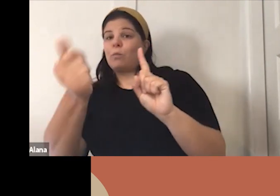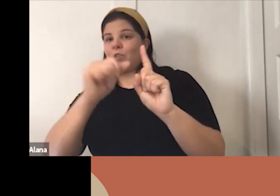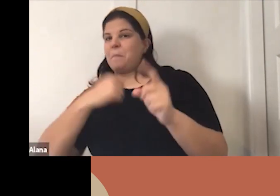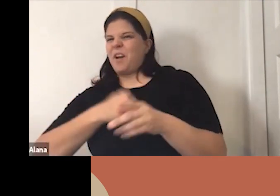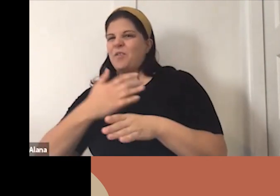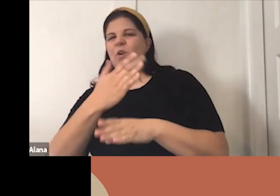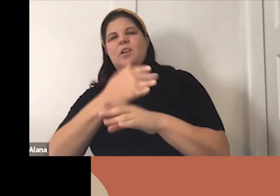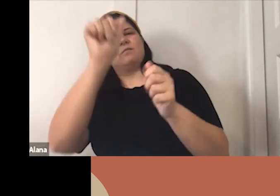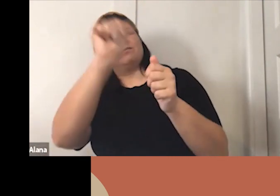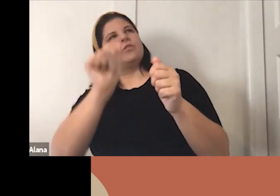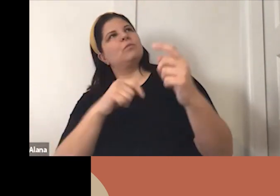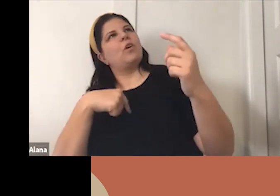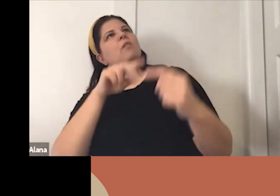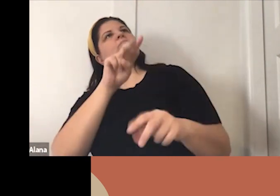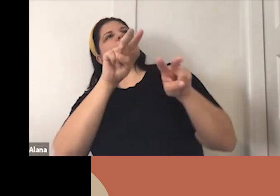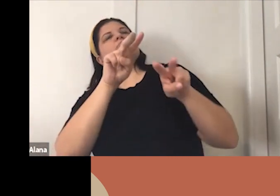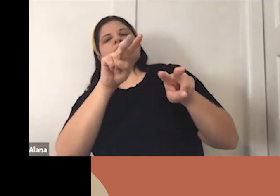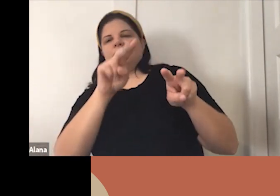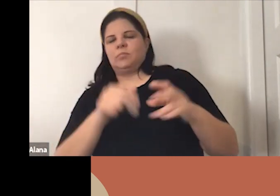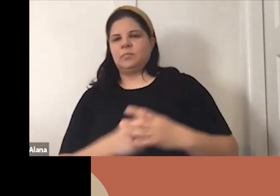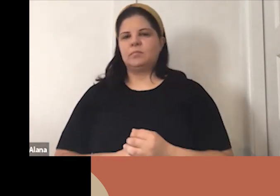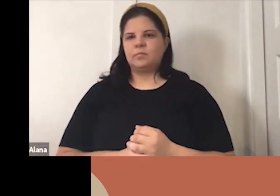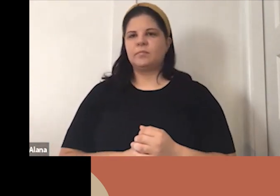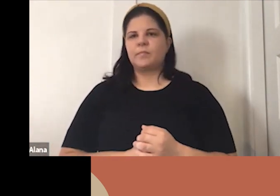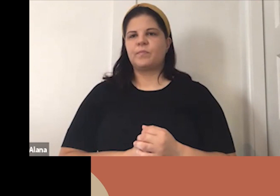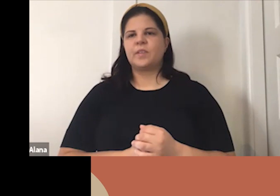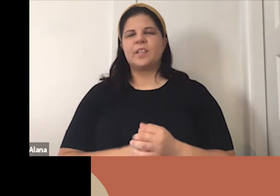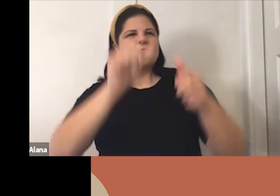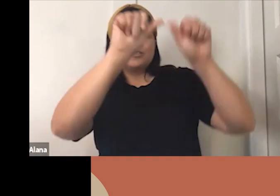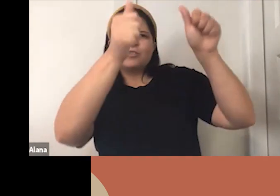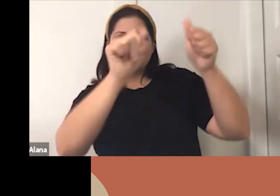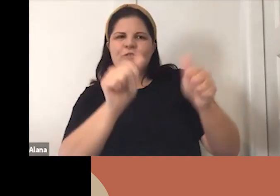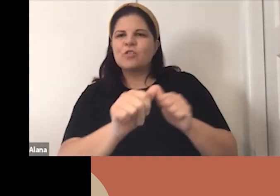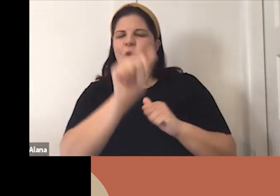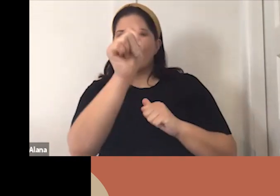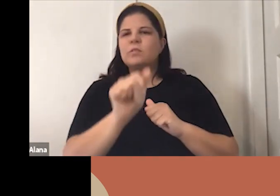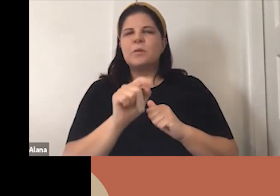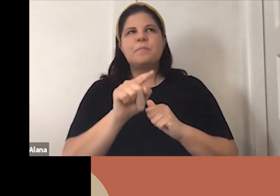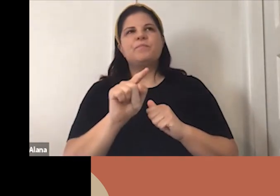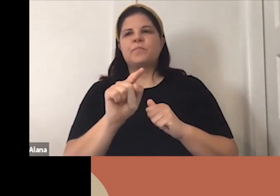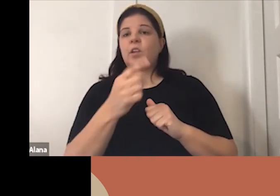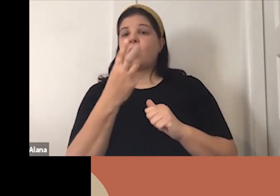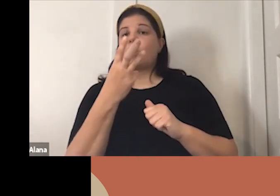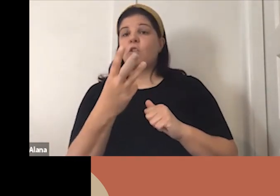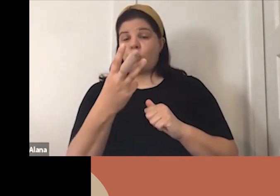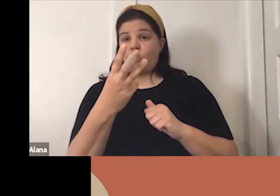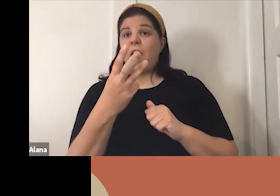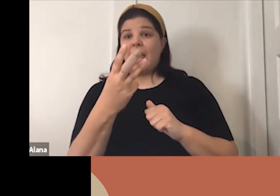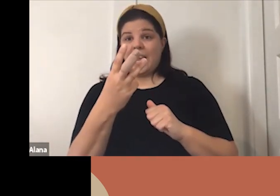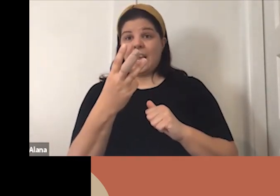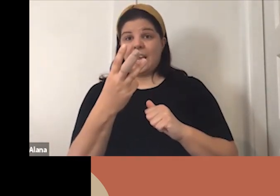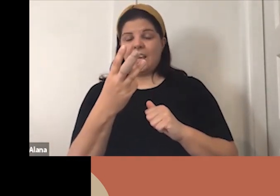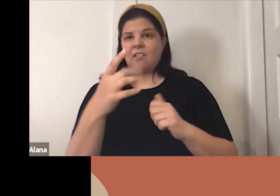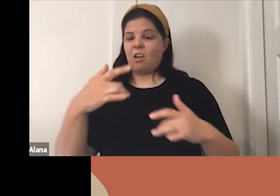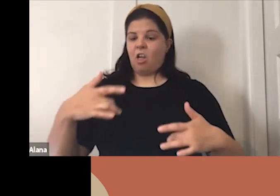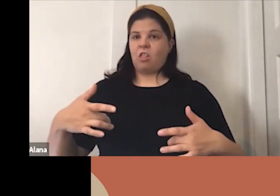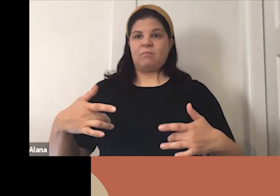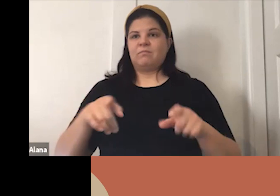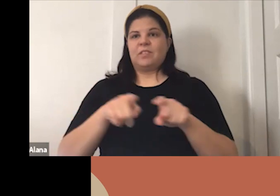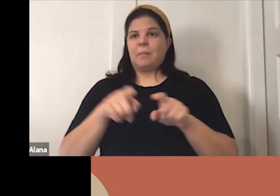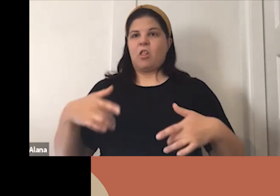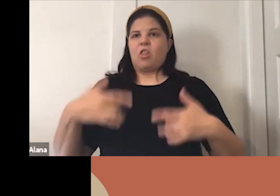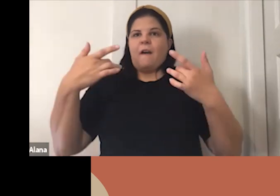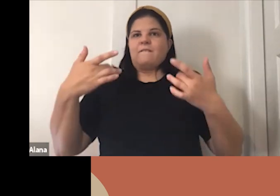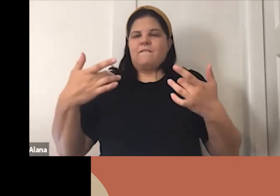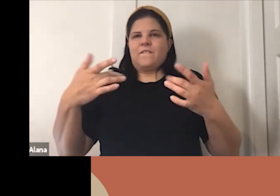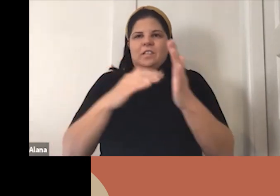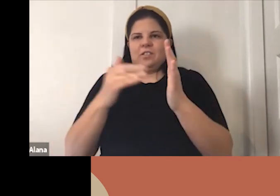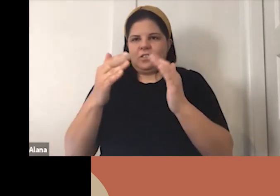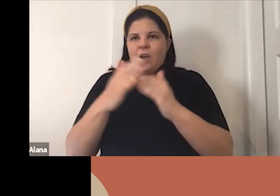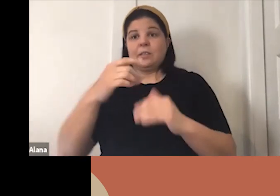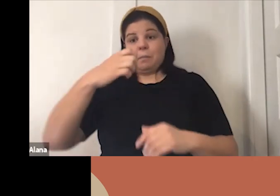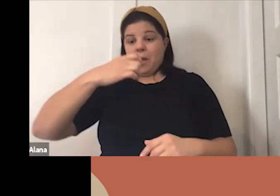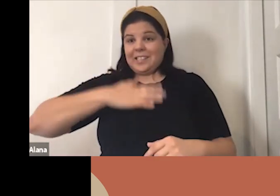Now, the sculpture is made up of three identical life-sized white figures of myself.